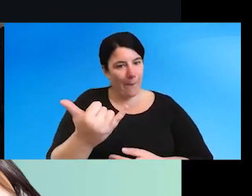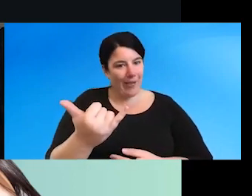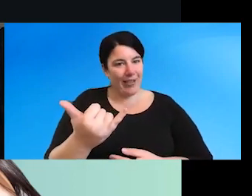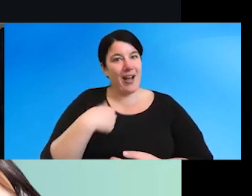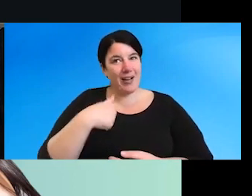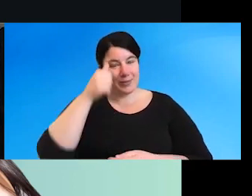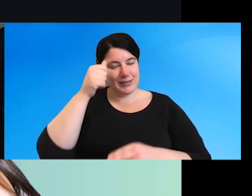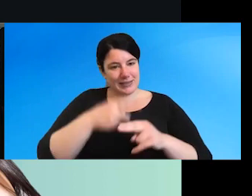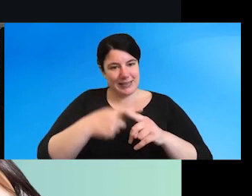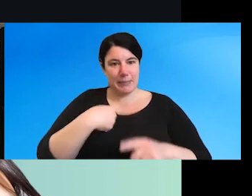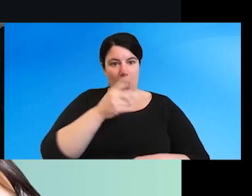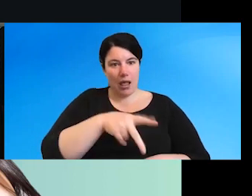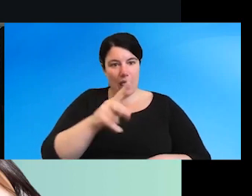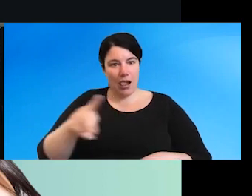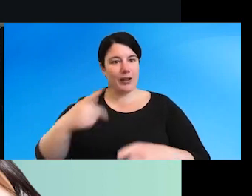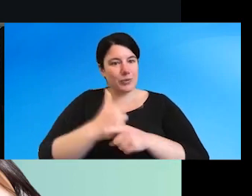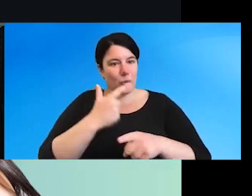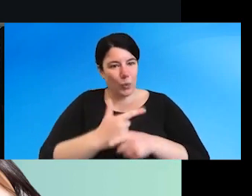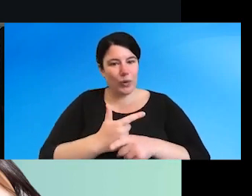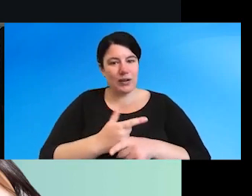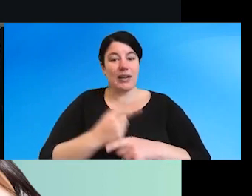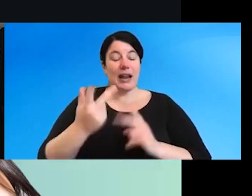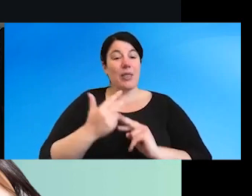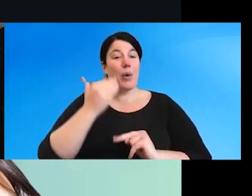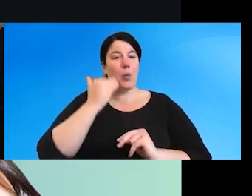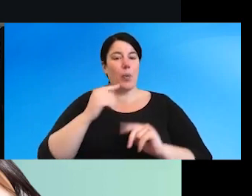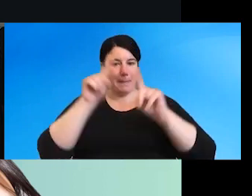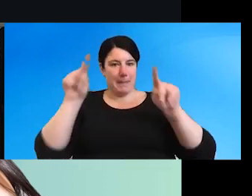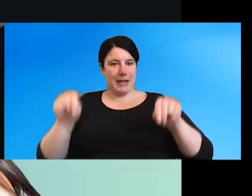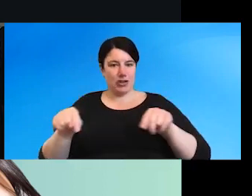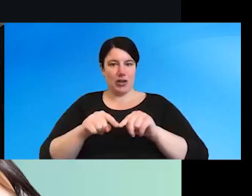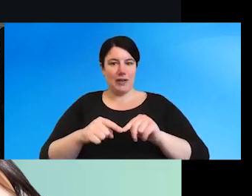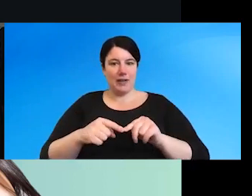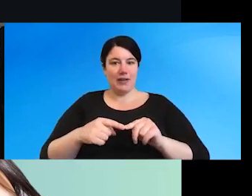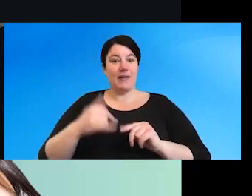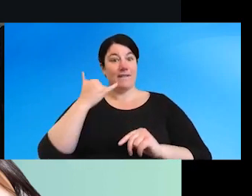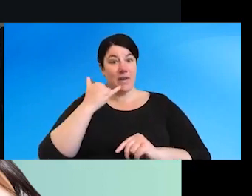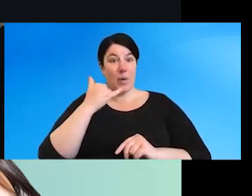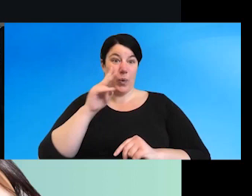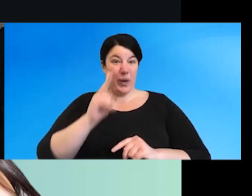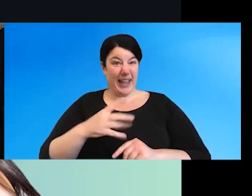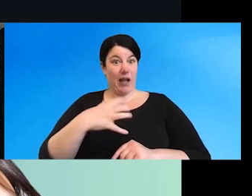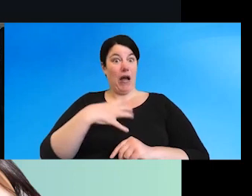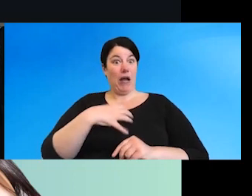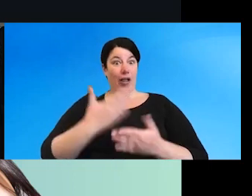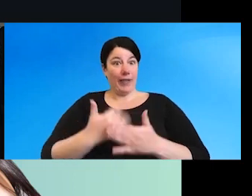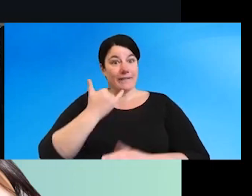This is another slide with a woman talking on a phone, looking very surprised to be on the phone. Reach out to people.